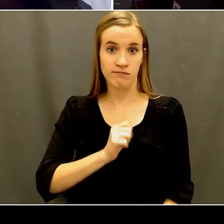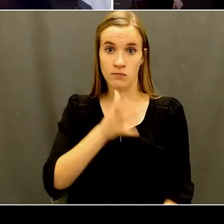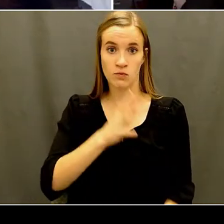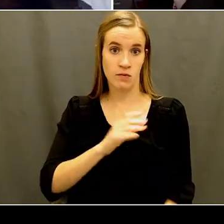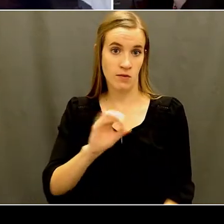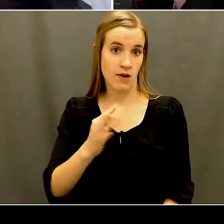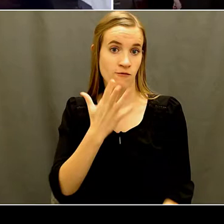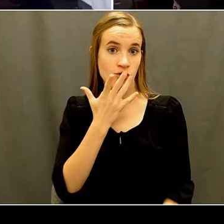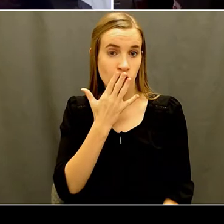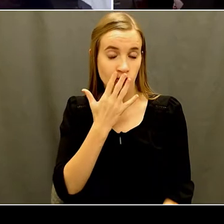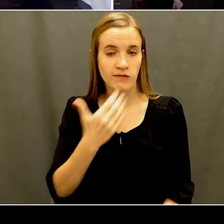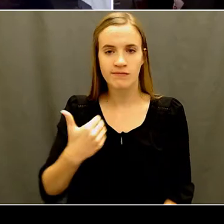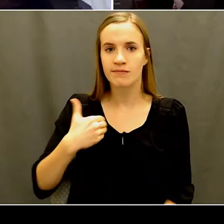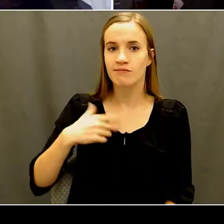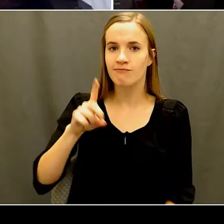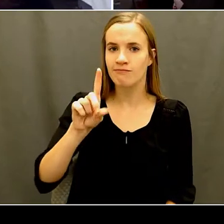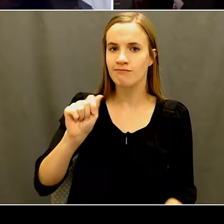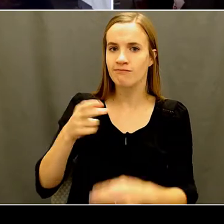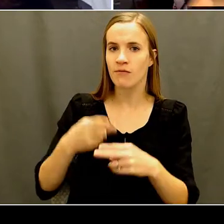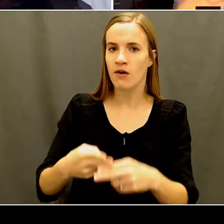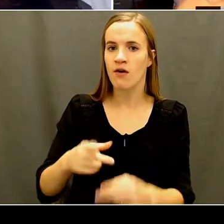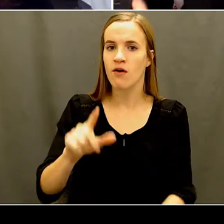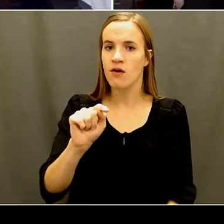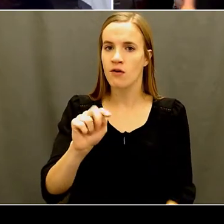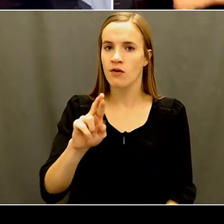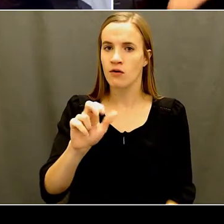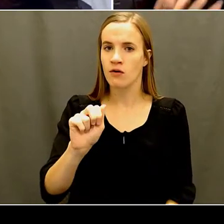navigating it for a couple years now, but just getting more into the